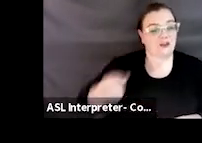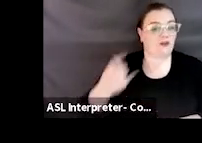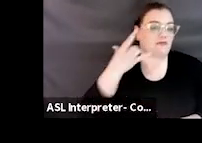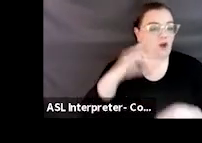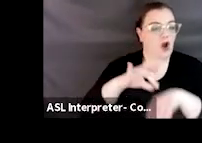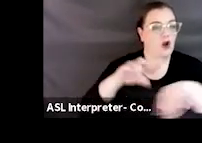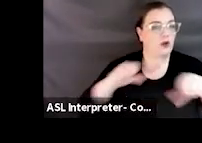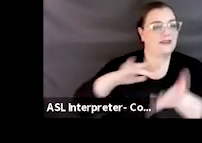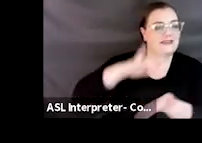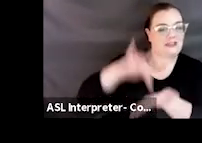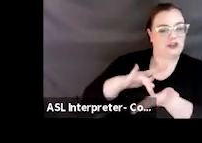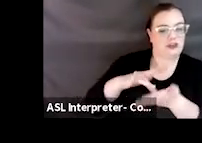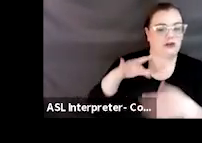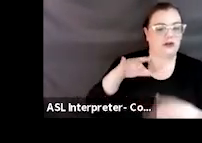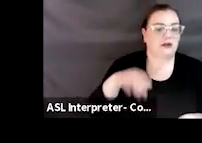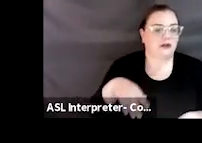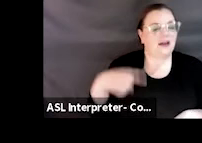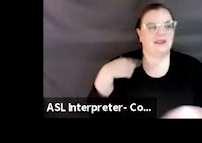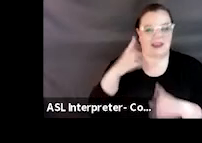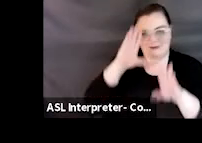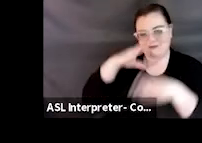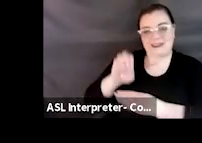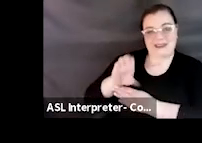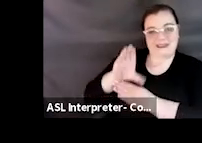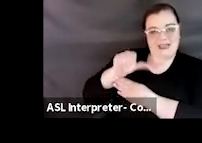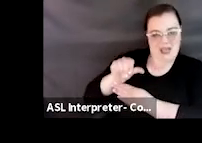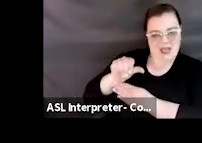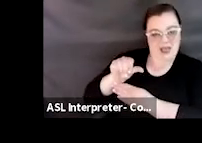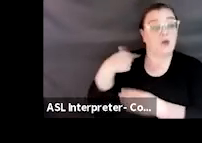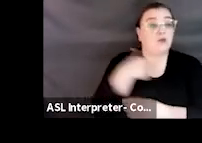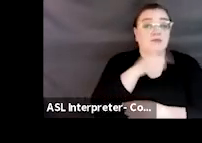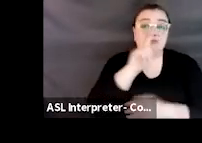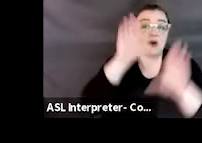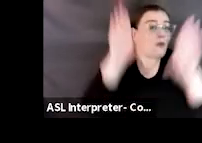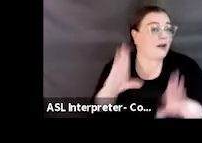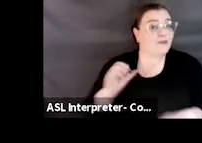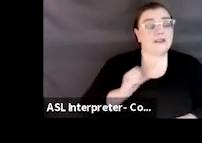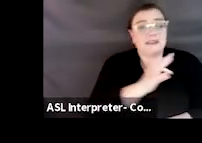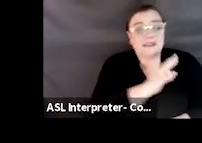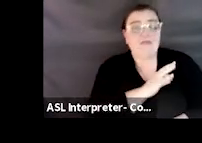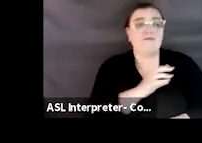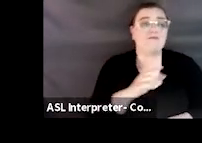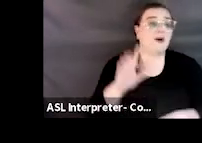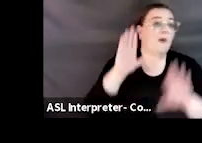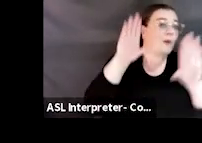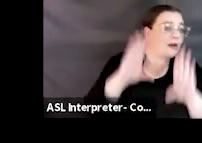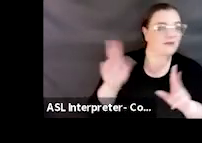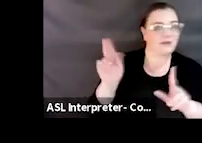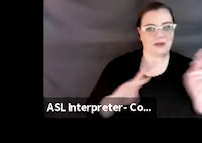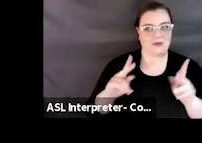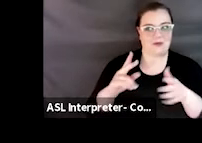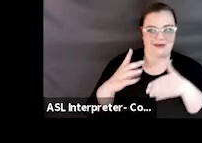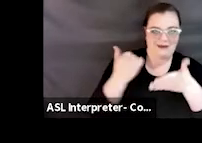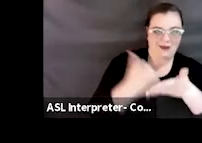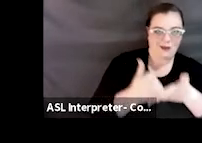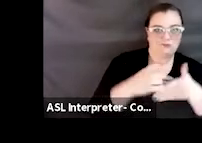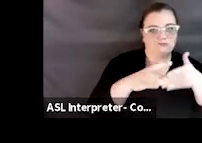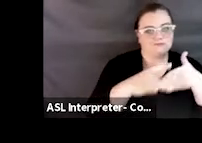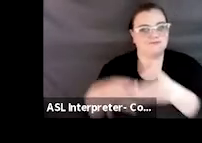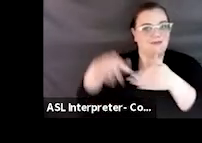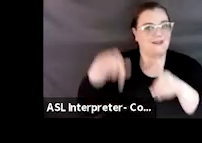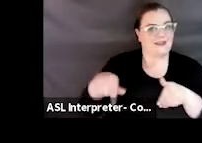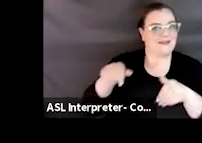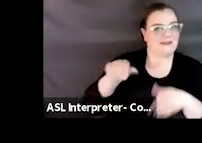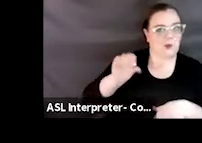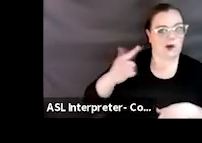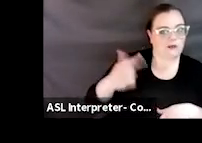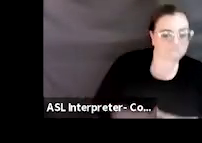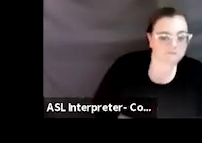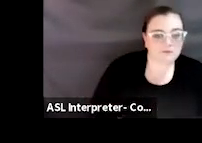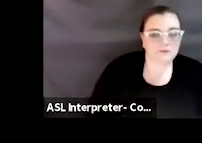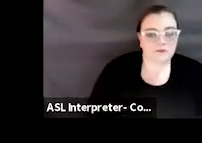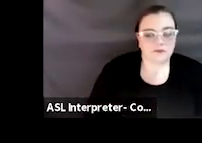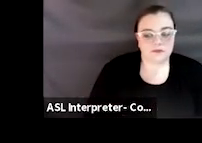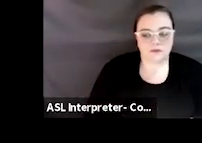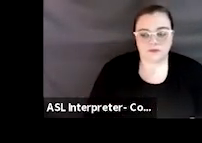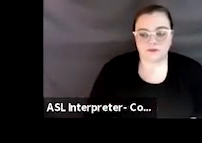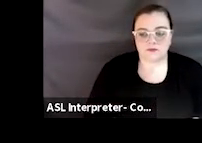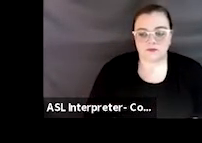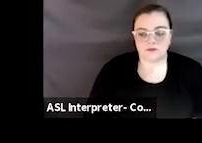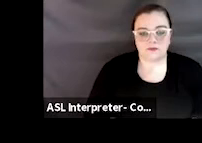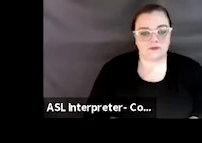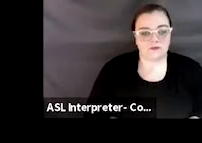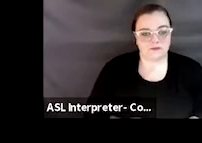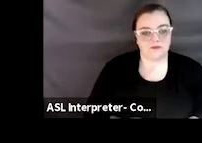Heidi Rosofsky: Were housed at USC Southern California Earthquake Center and which administers ECA and we have wonderful staff and wonderful people who are guiding this organization next.